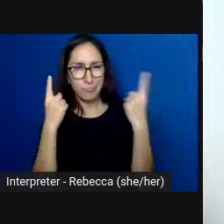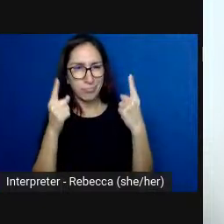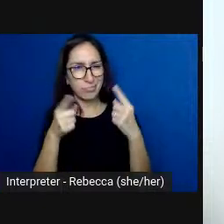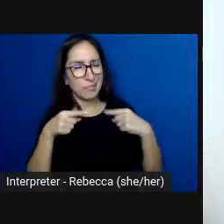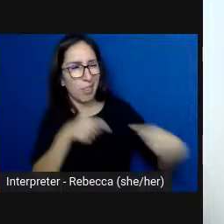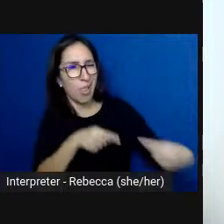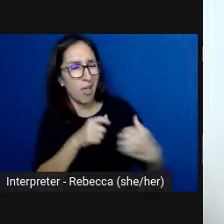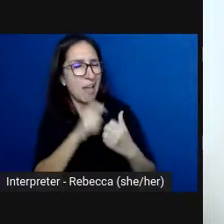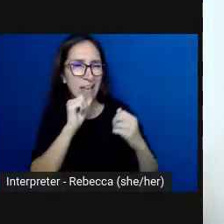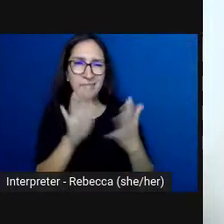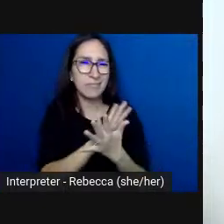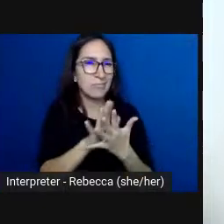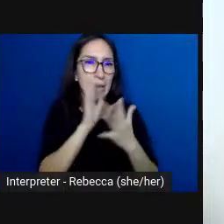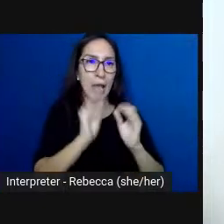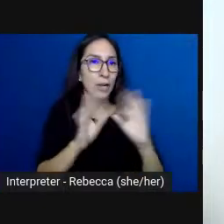CO, stuffing keywords can make the ALT TEXT